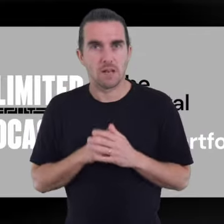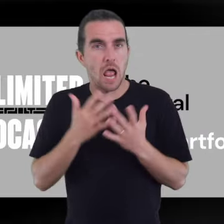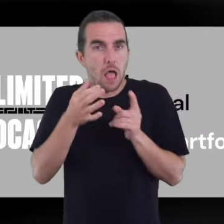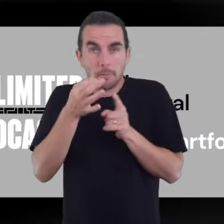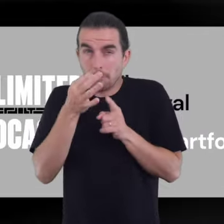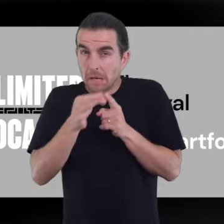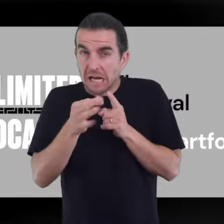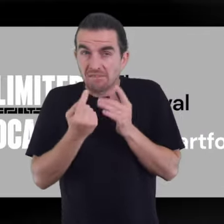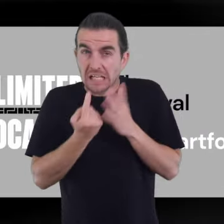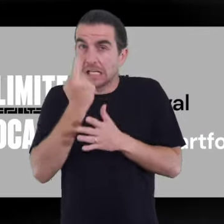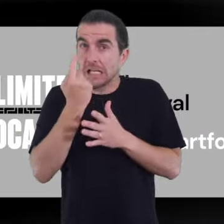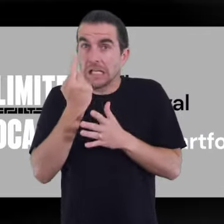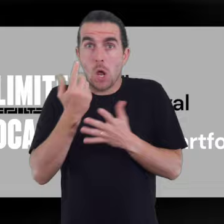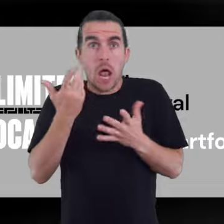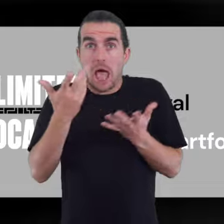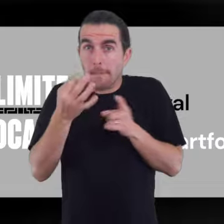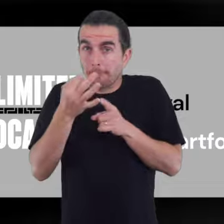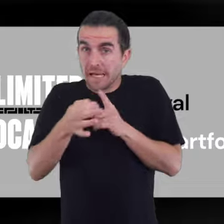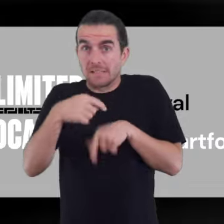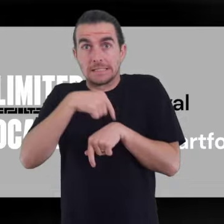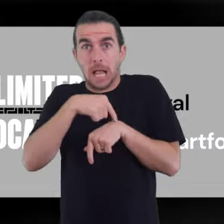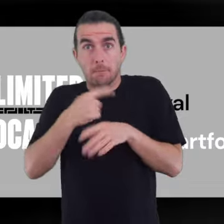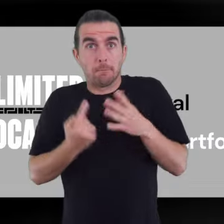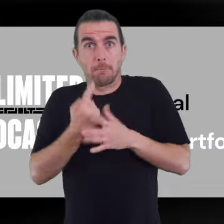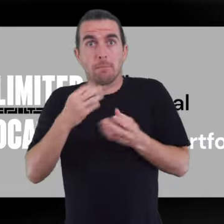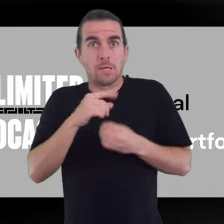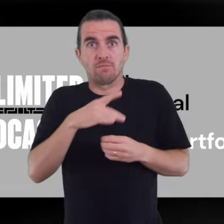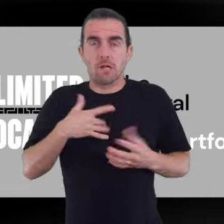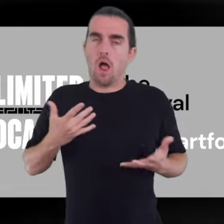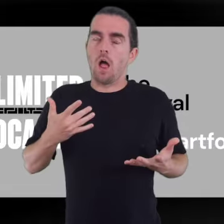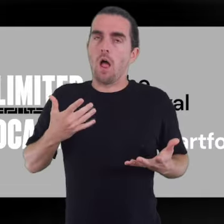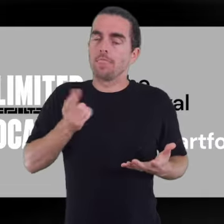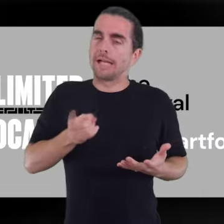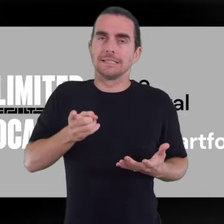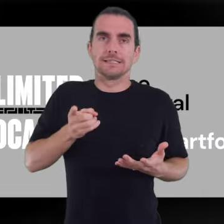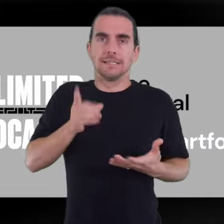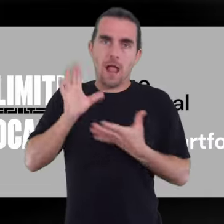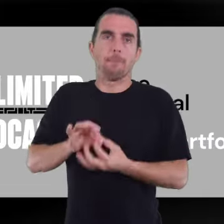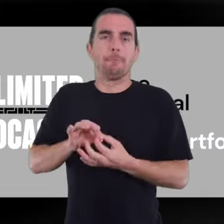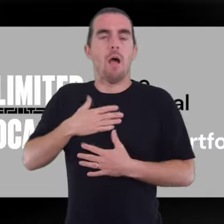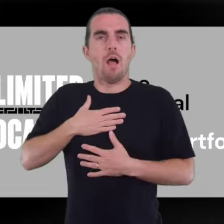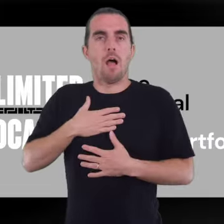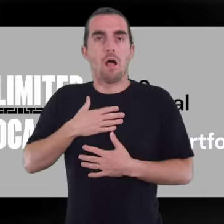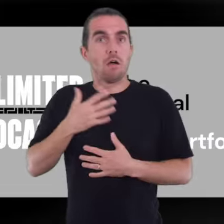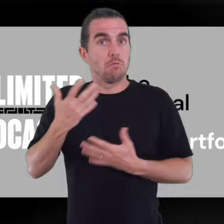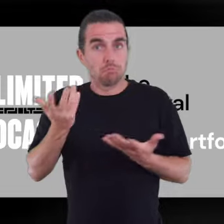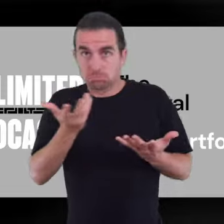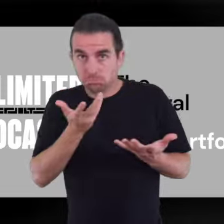[Alistair] Was there a specific catalyst, was there a sort of specific moment where you just kind of made that connection, and you were just like, oh, yeah.